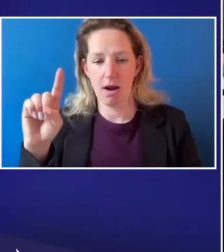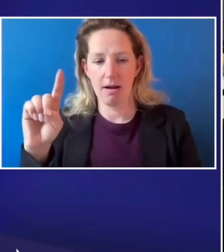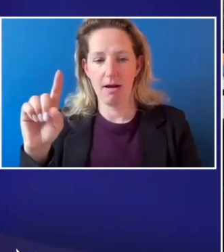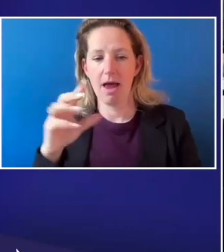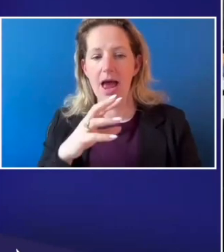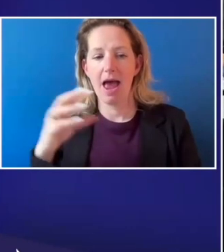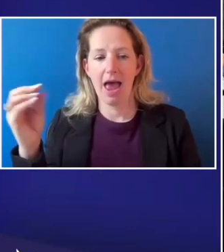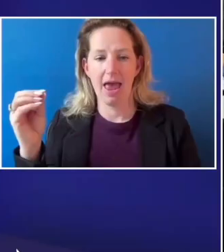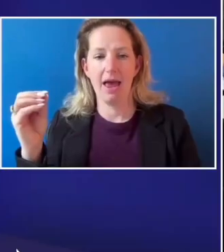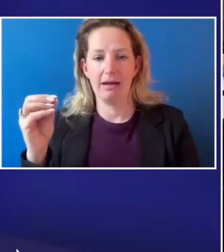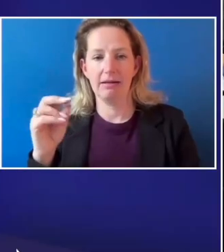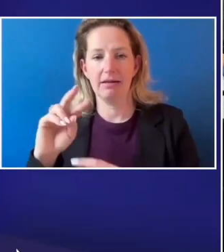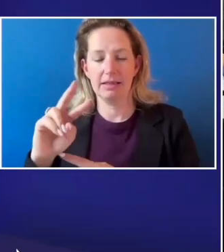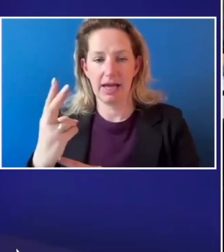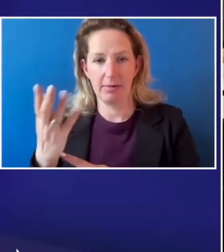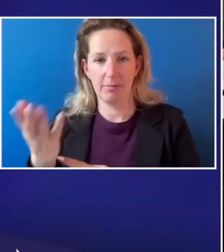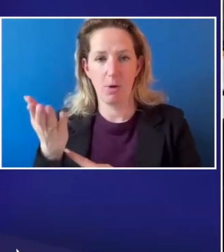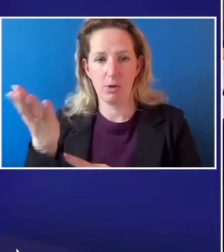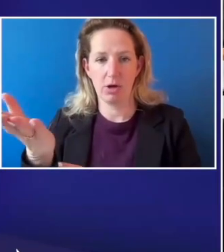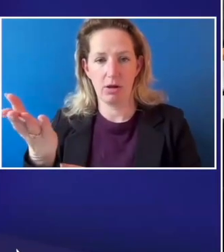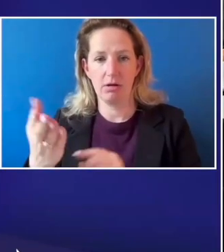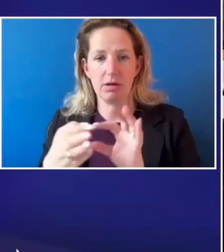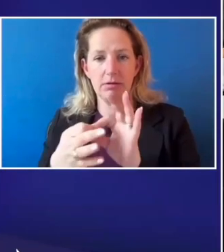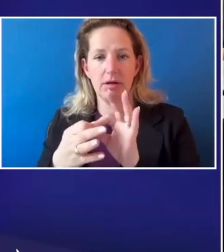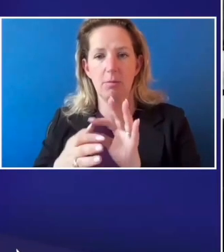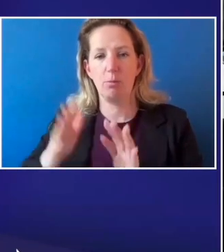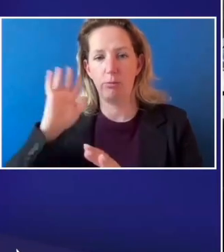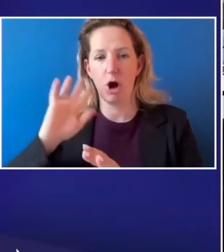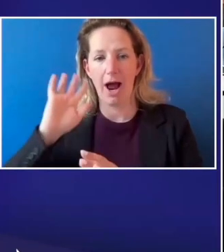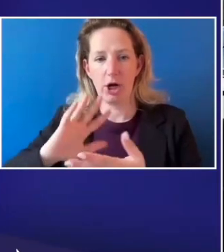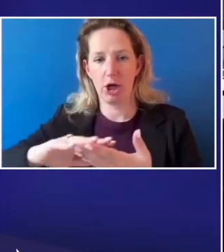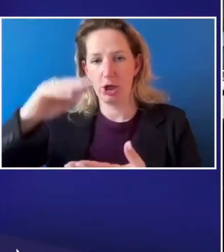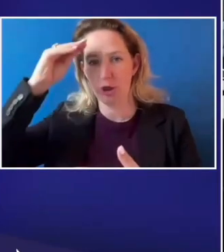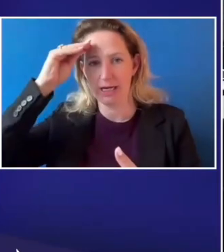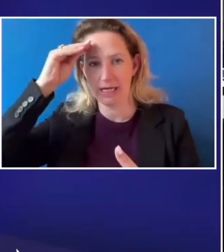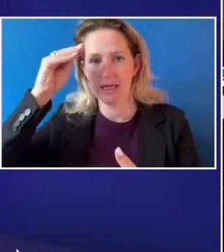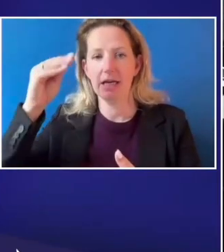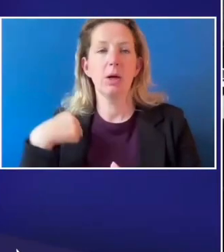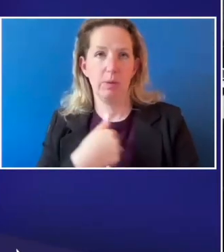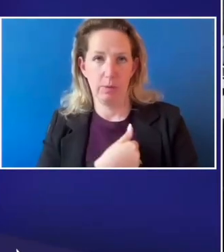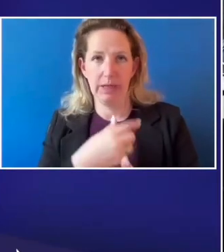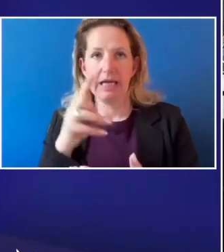was the one about... prior learning. And as we noted in the earlier discussion, Thank you.